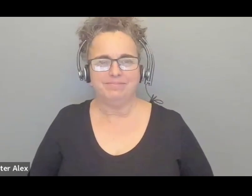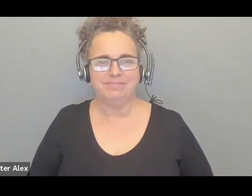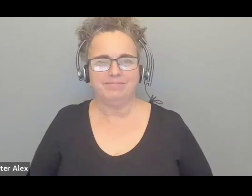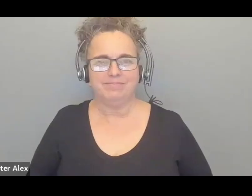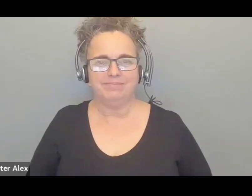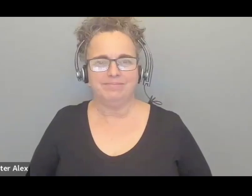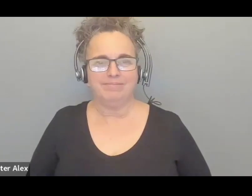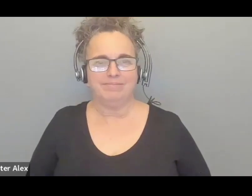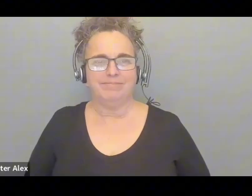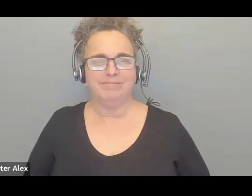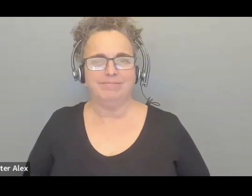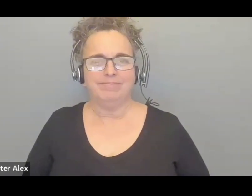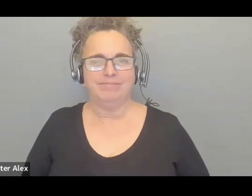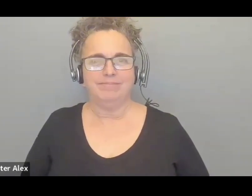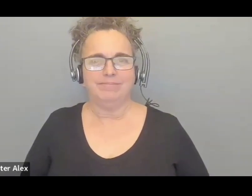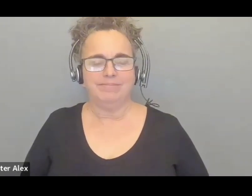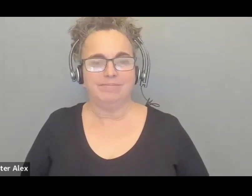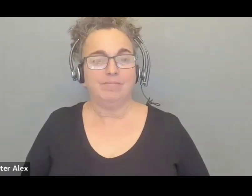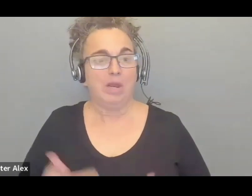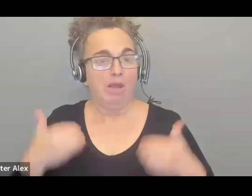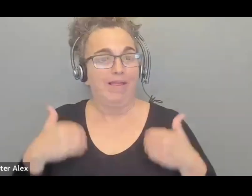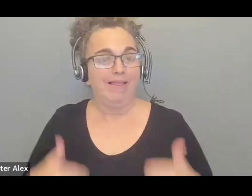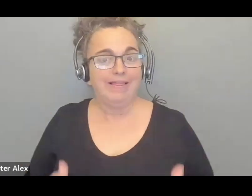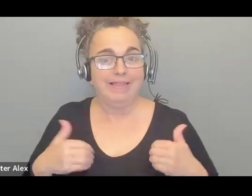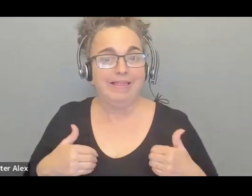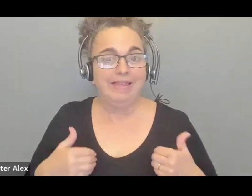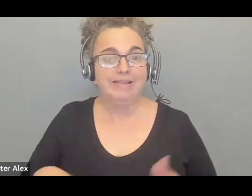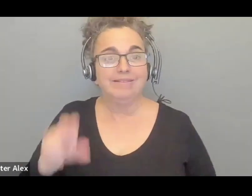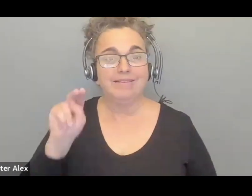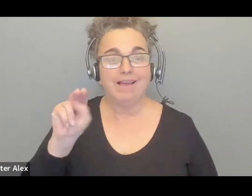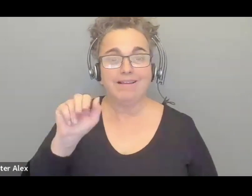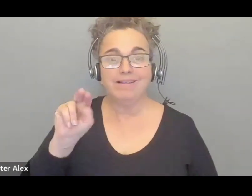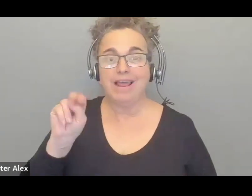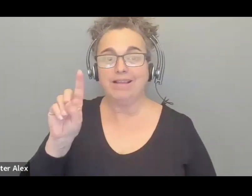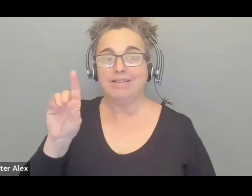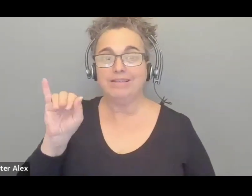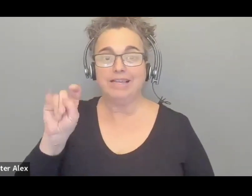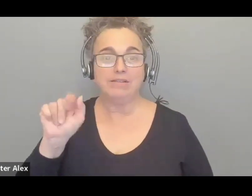I mean I can tackle, this is Nandita, I, I don't wanna speak for a higher ed.